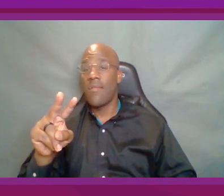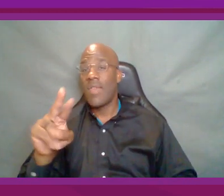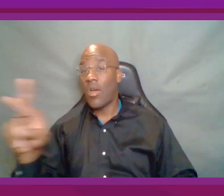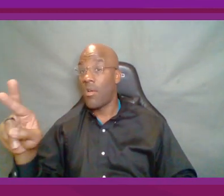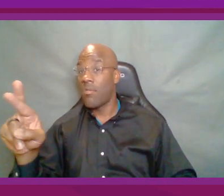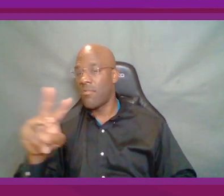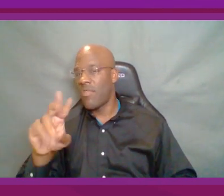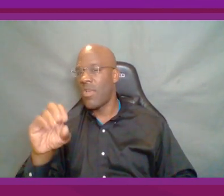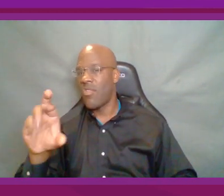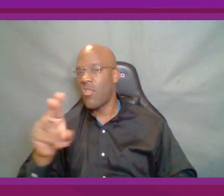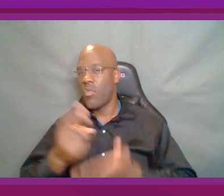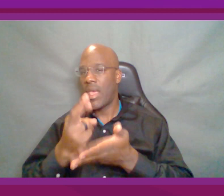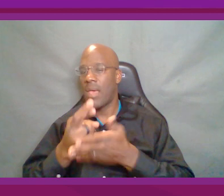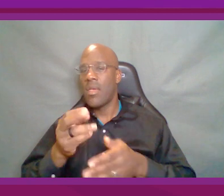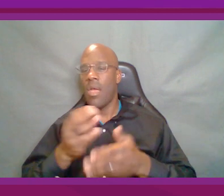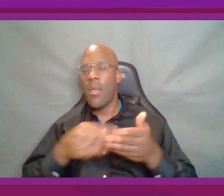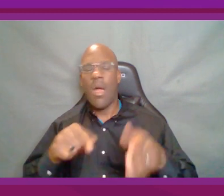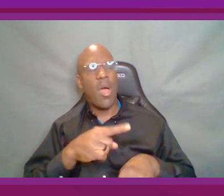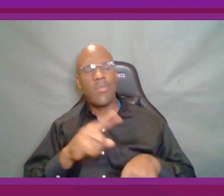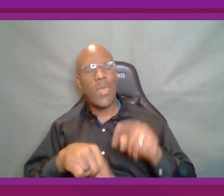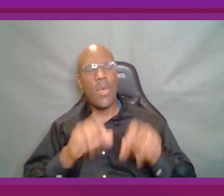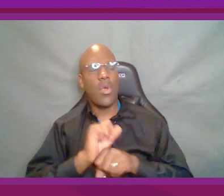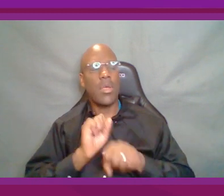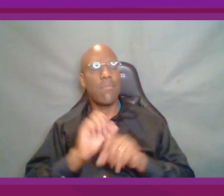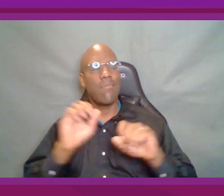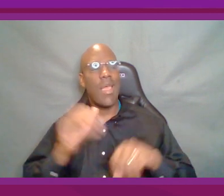rehab may look at somebody say they're unemployable - they're not unemployable,